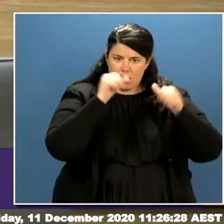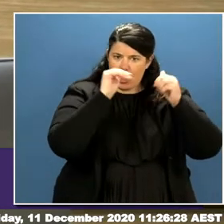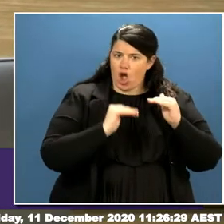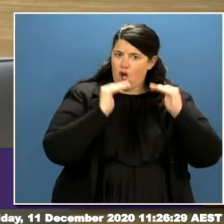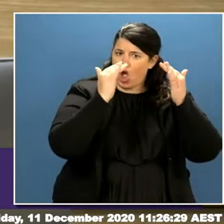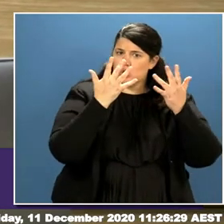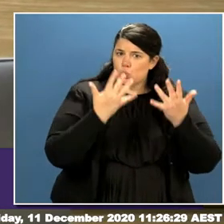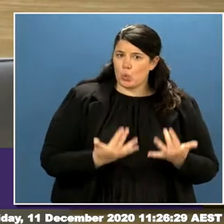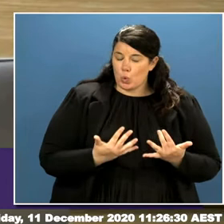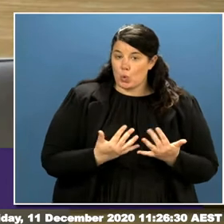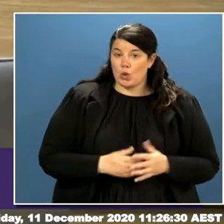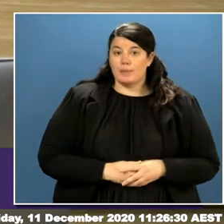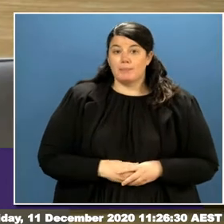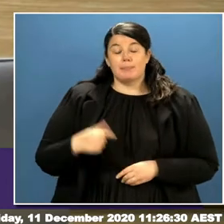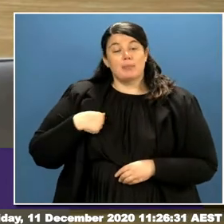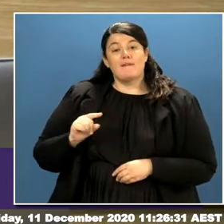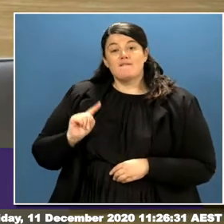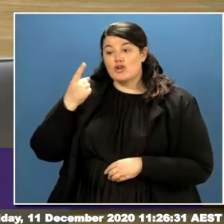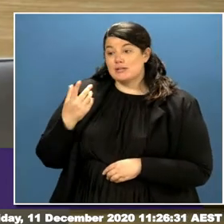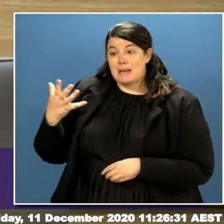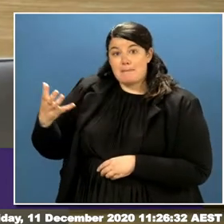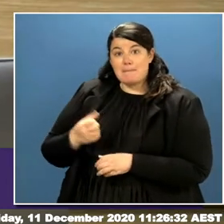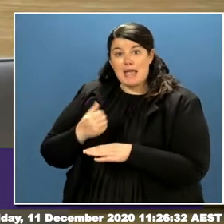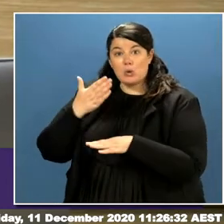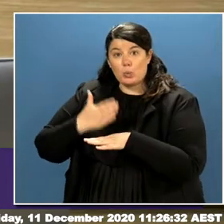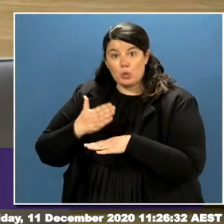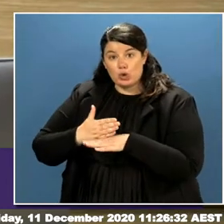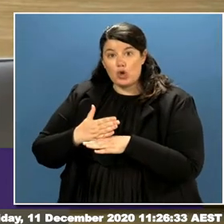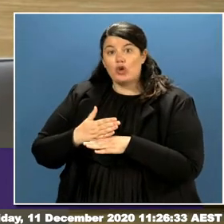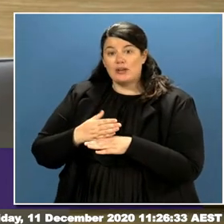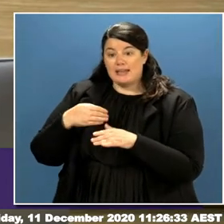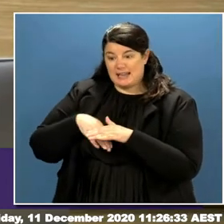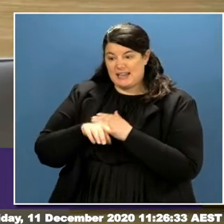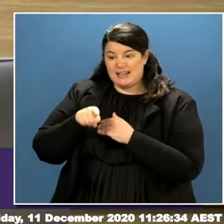My first paid employment since completing my tertiary education,